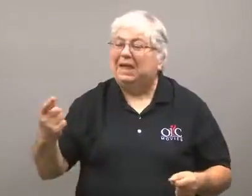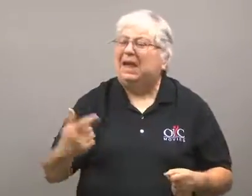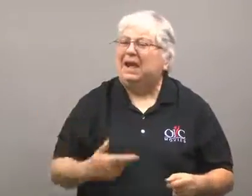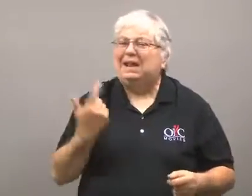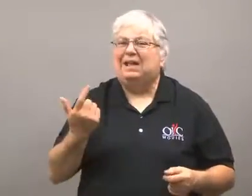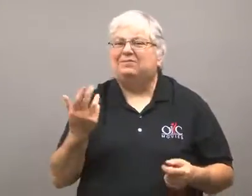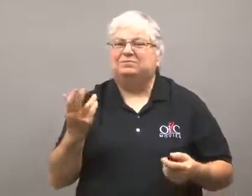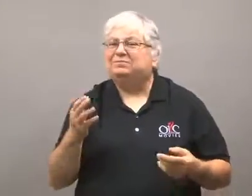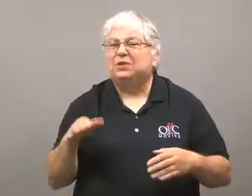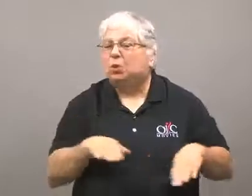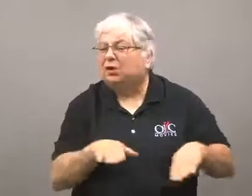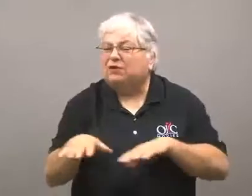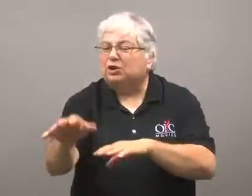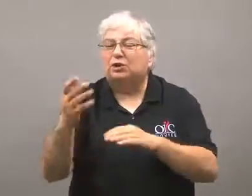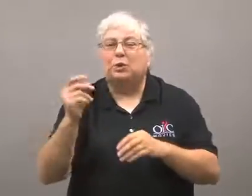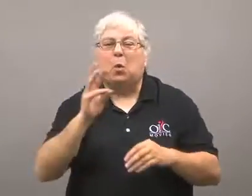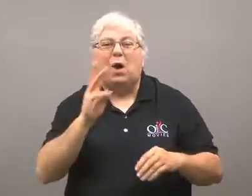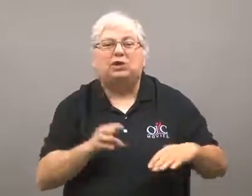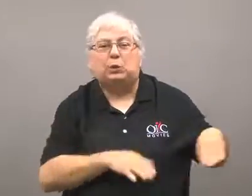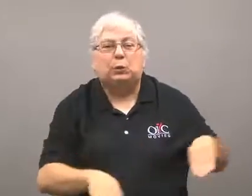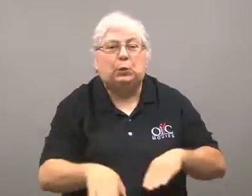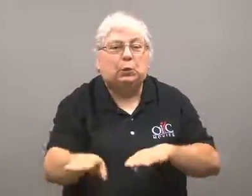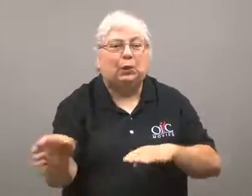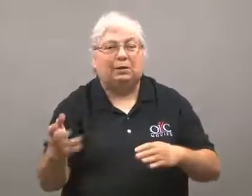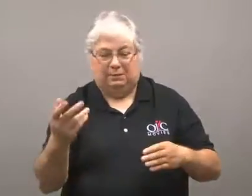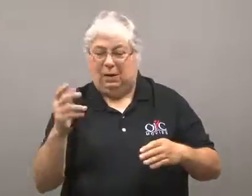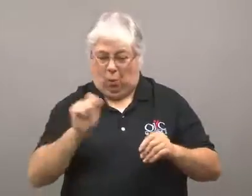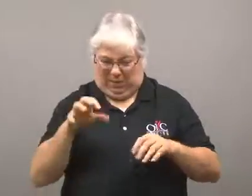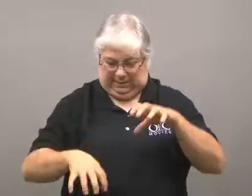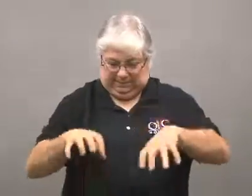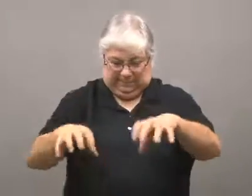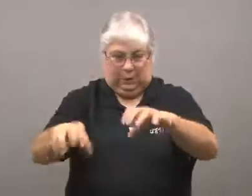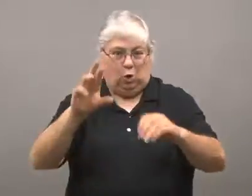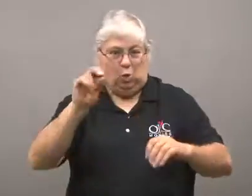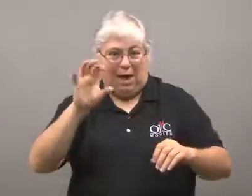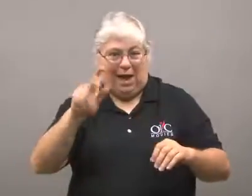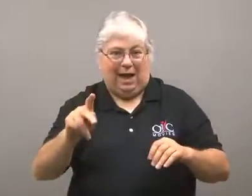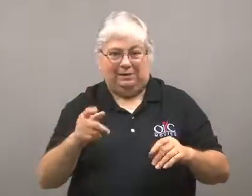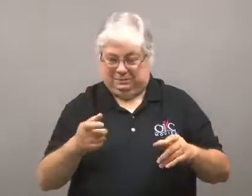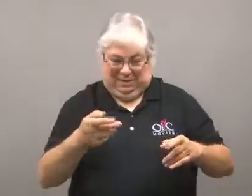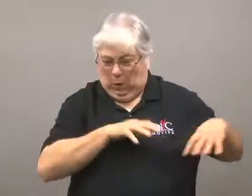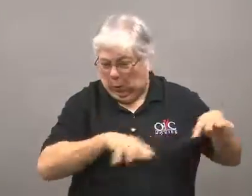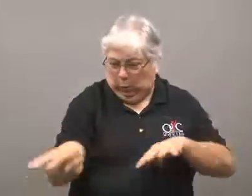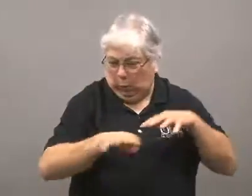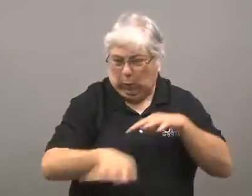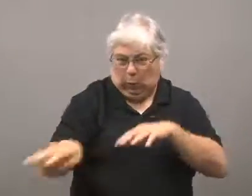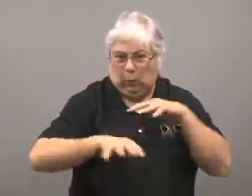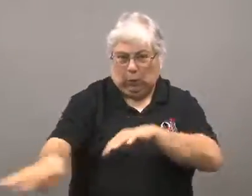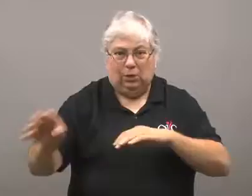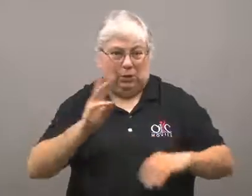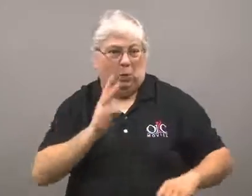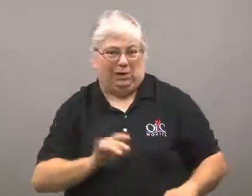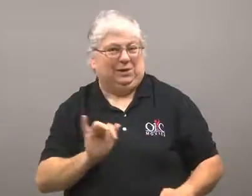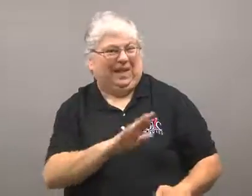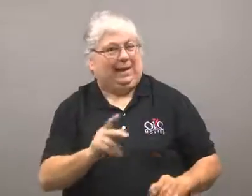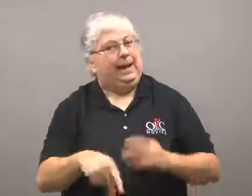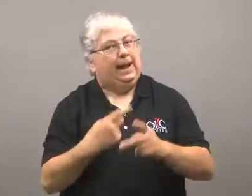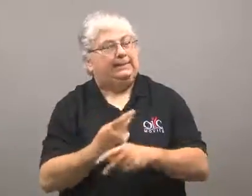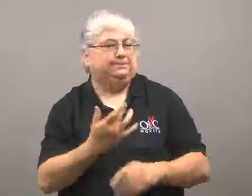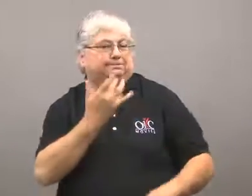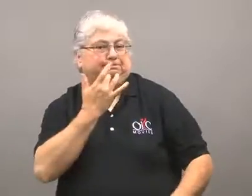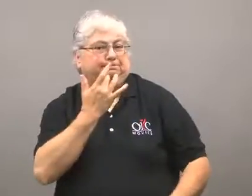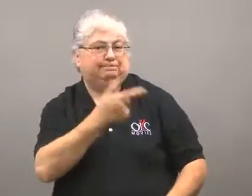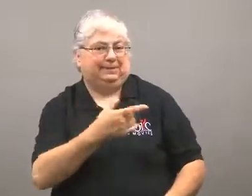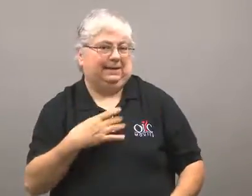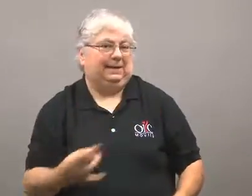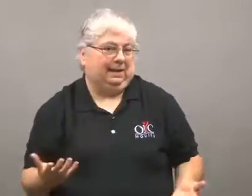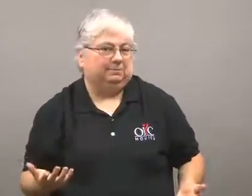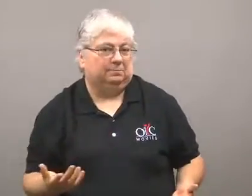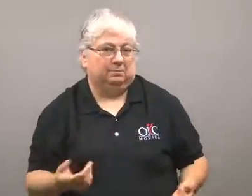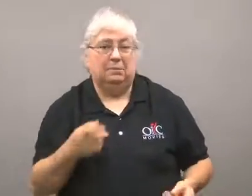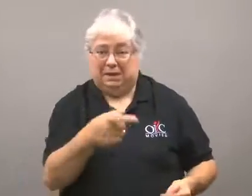They like to live in rivers, and fast moving streams with rocks.